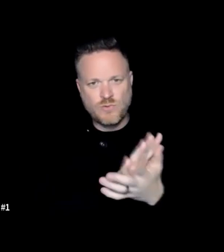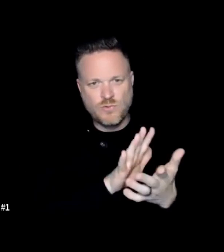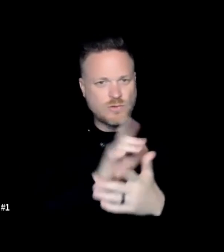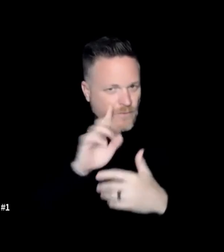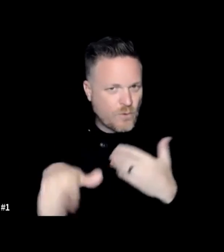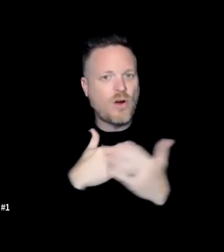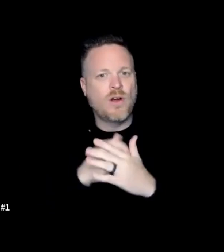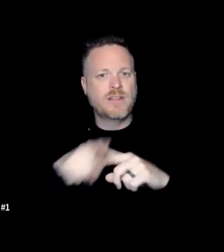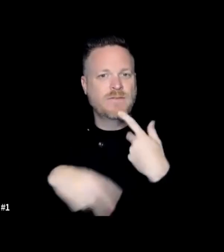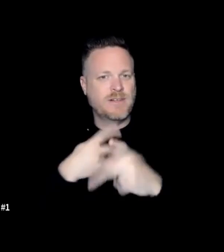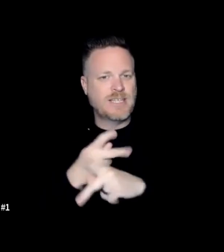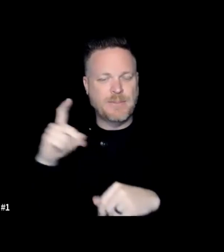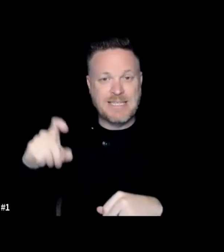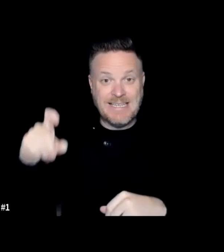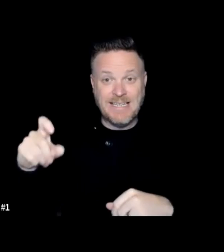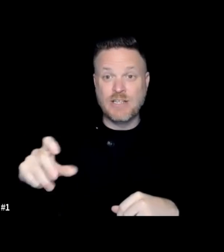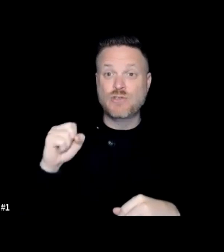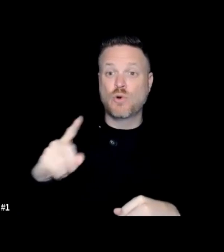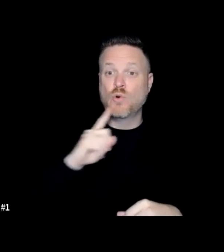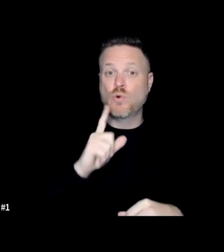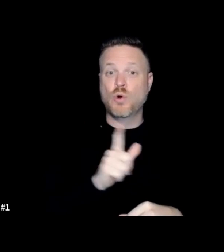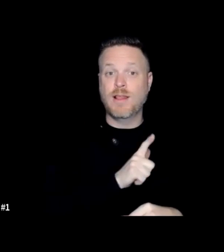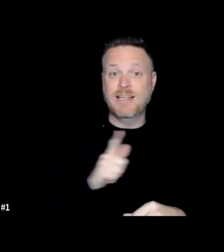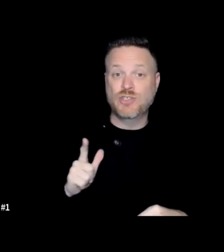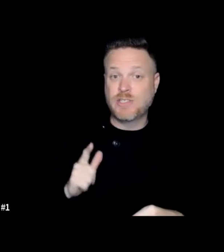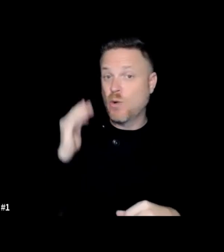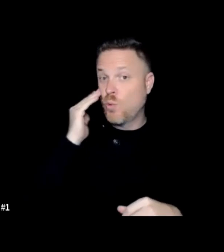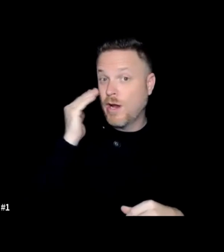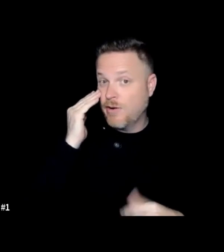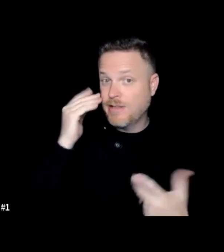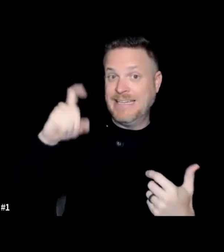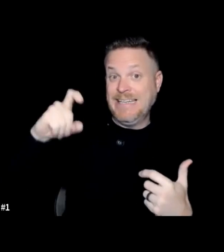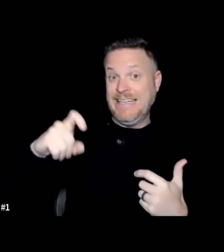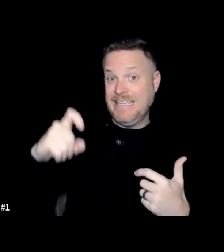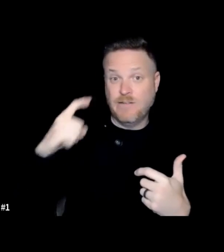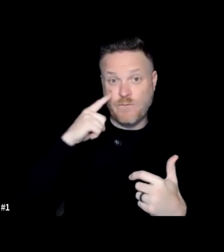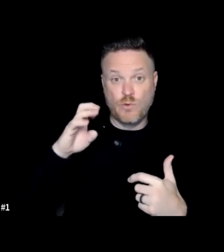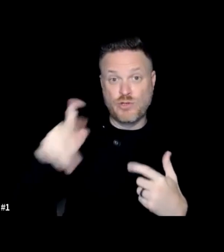So legislating awareness and need for return to learn is definitely not the debate.